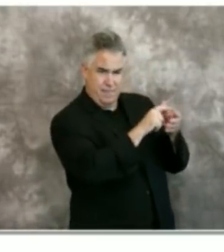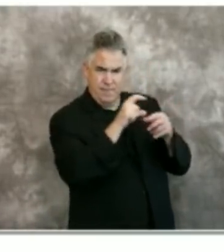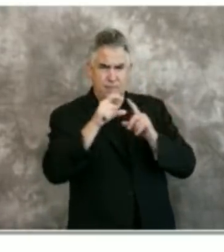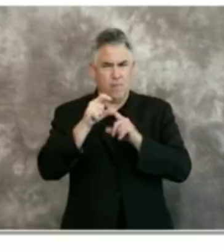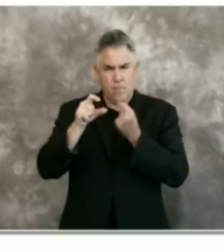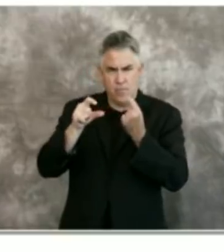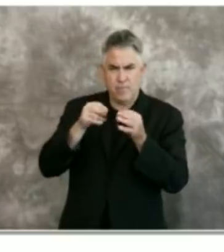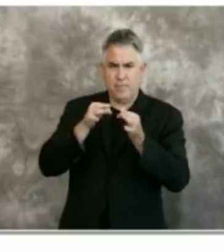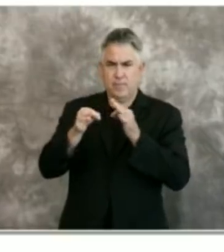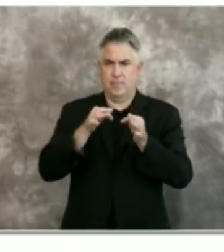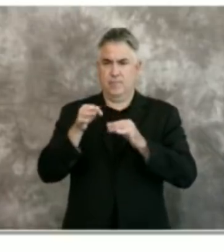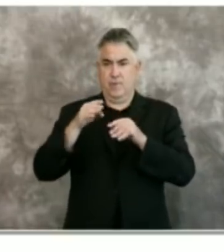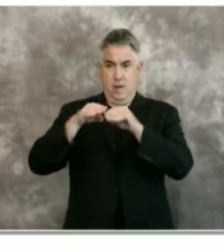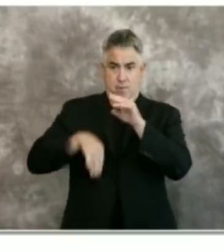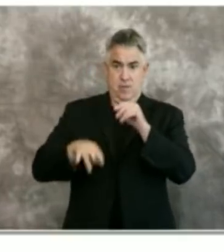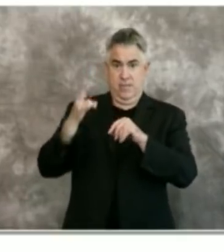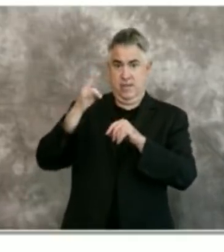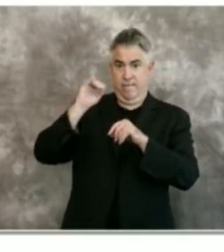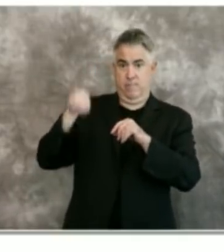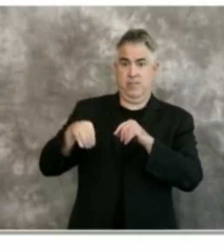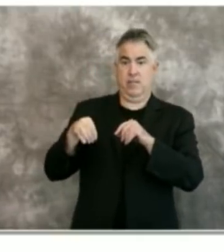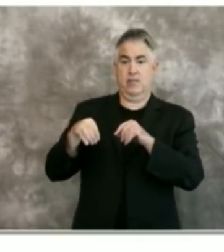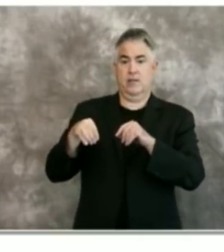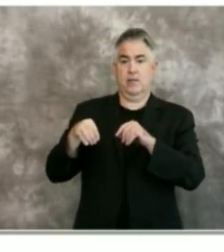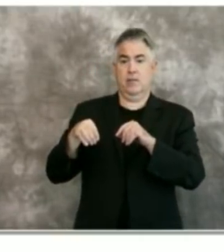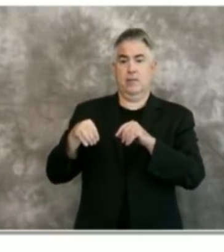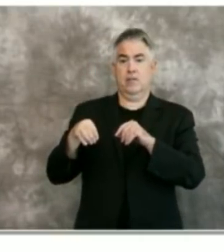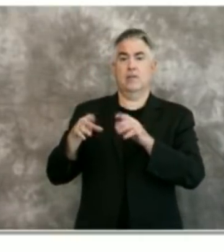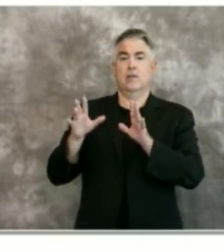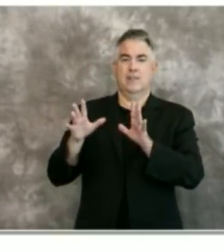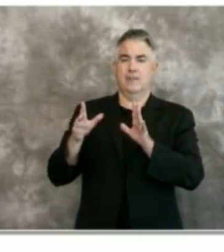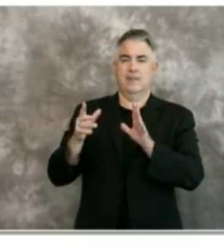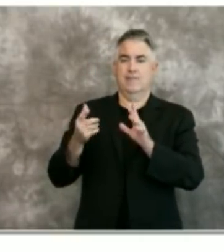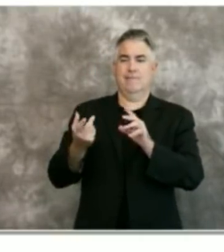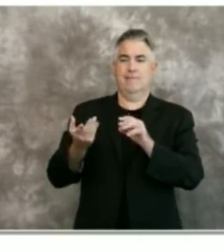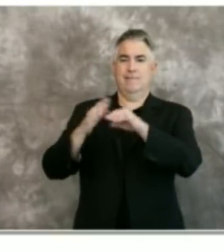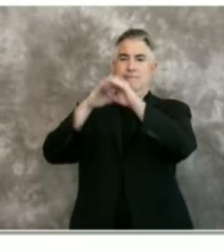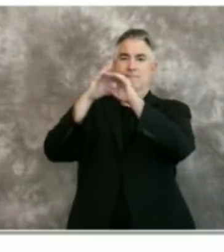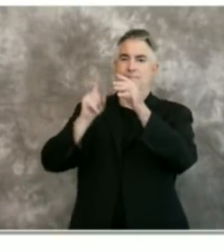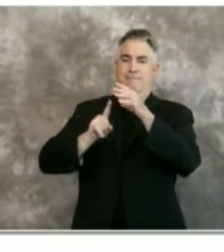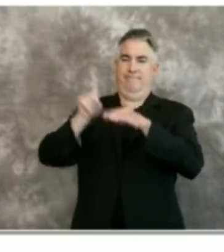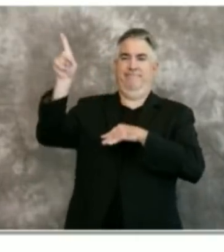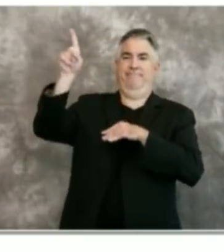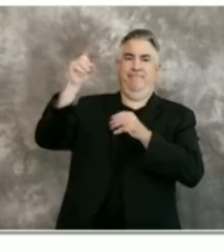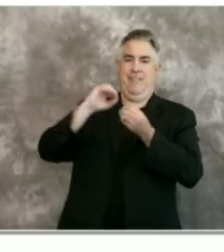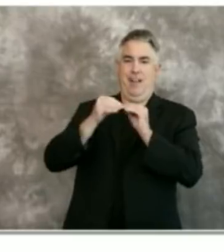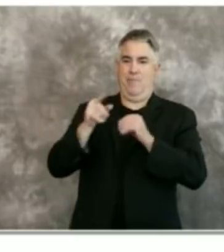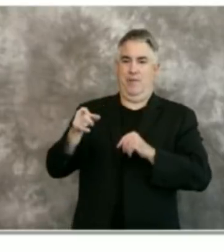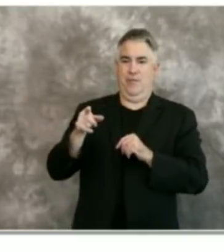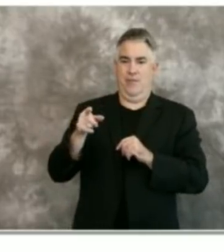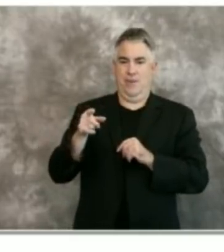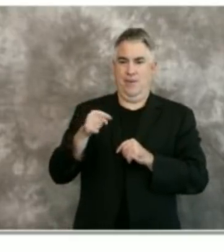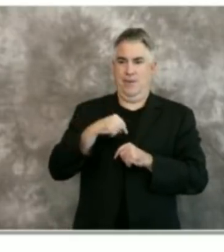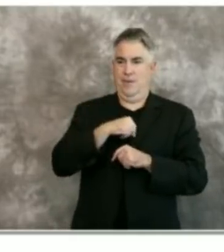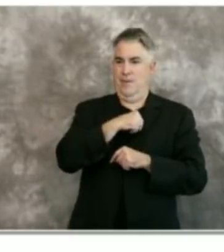IS FOCUSED ON. CASE INVESTIGATION IN WHEN THE TRIGGER HERE IS IF IT GETS BELOW 70 PERCENT. IT IS